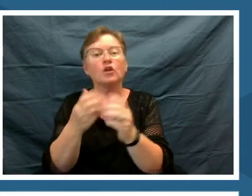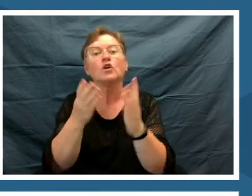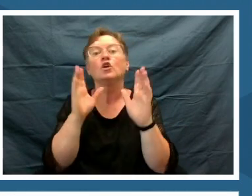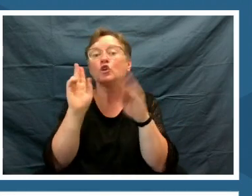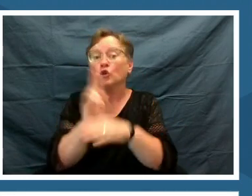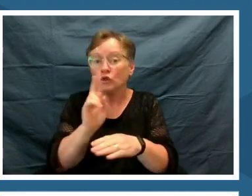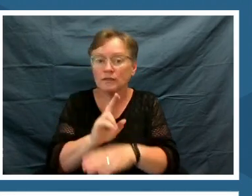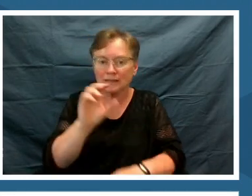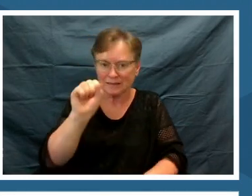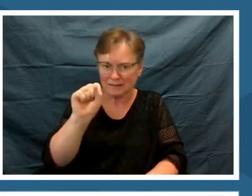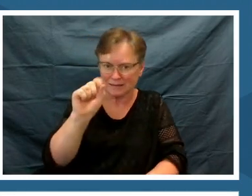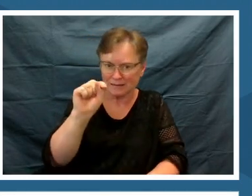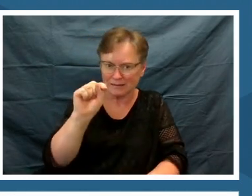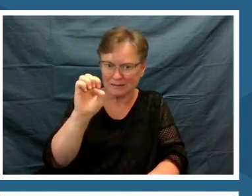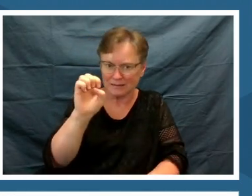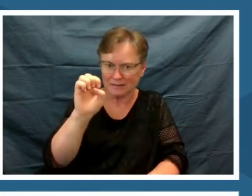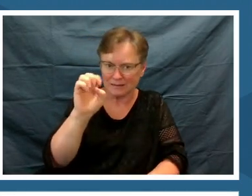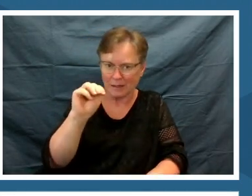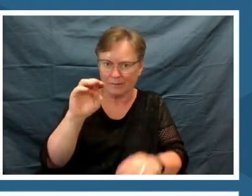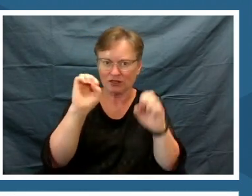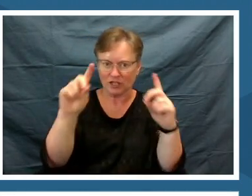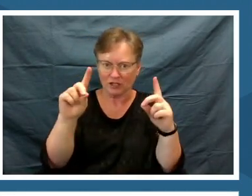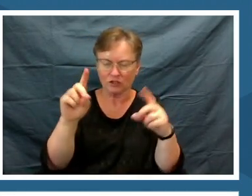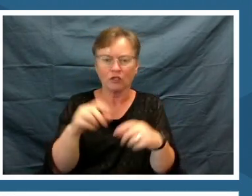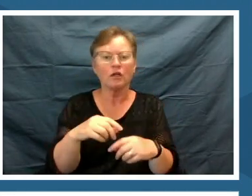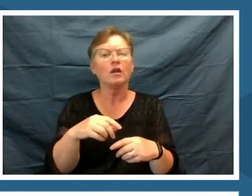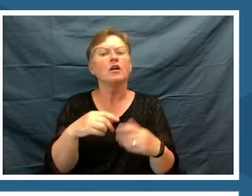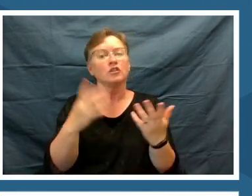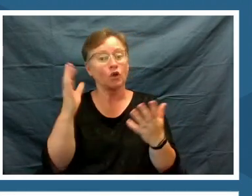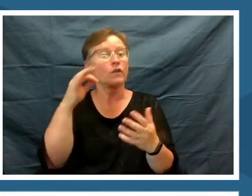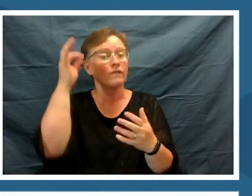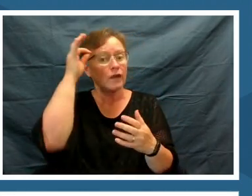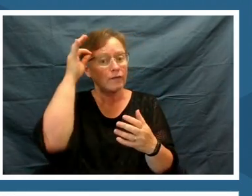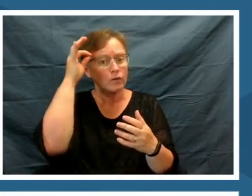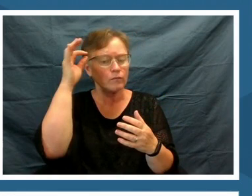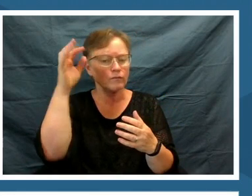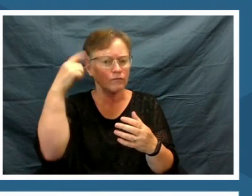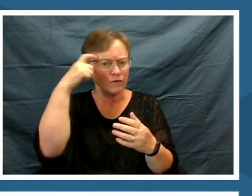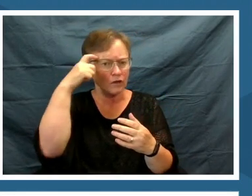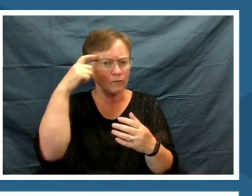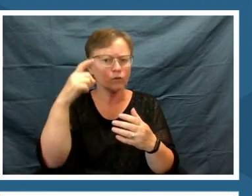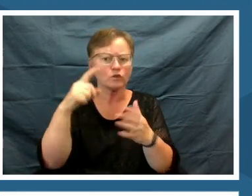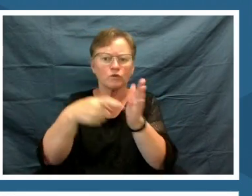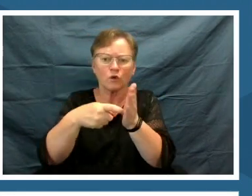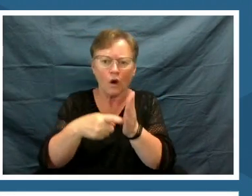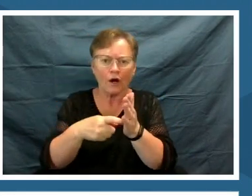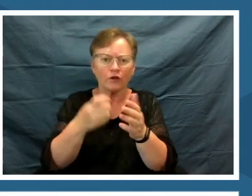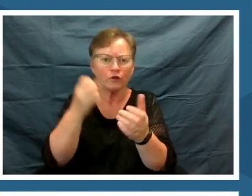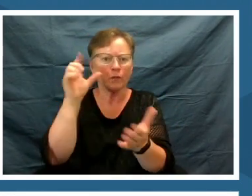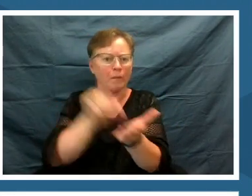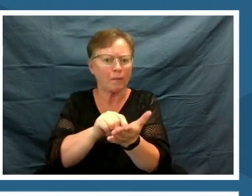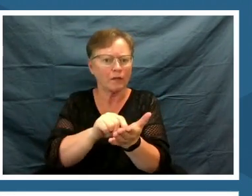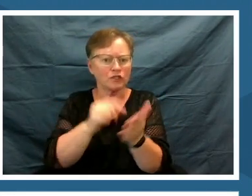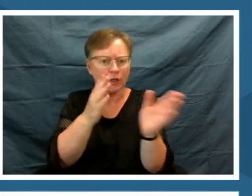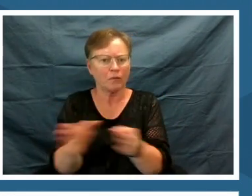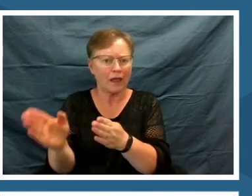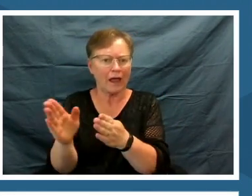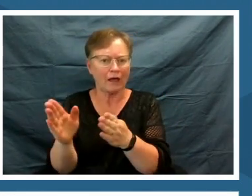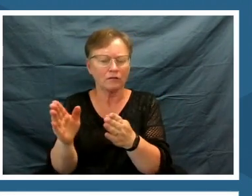the federal government to publish a strategic plan to carry out this work every five years